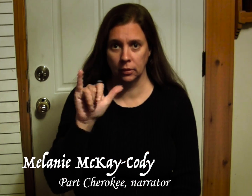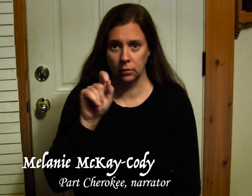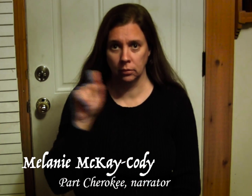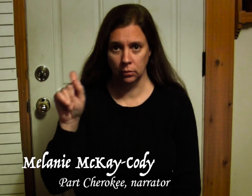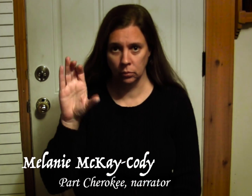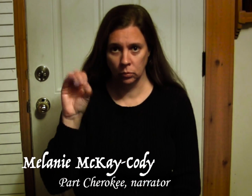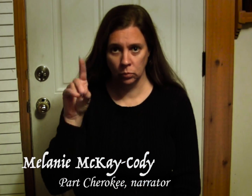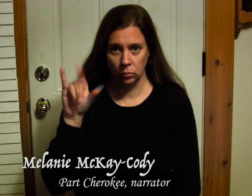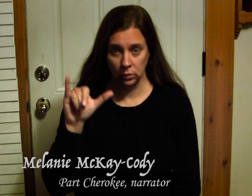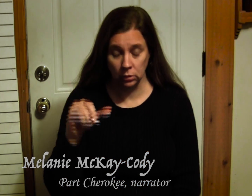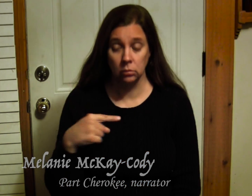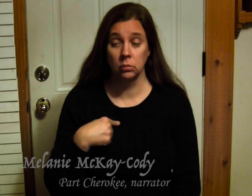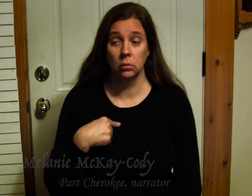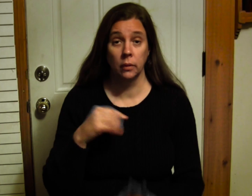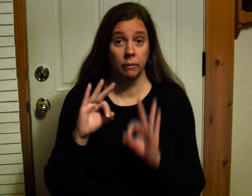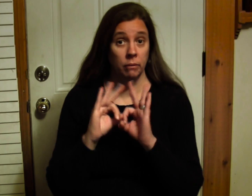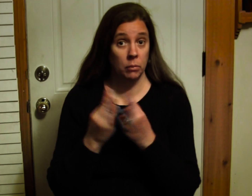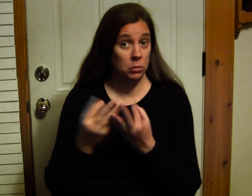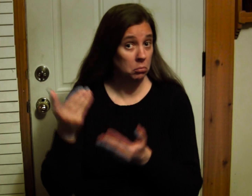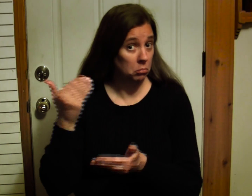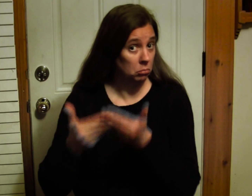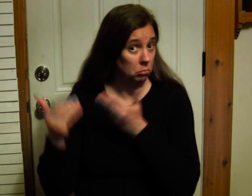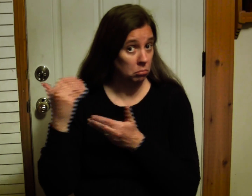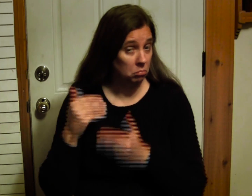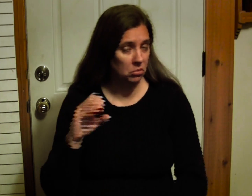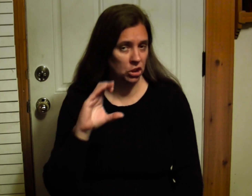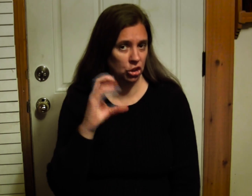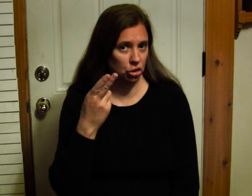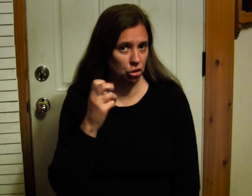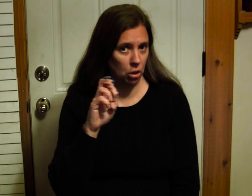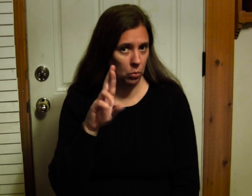Hello, my name is Melanie Mckay-Cody.